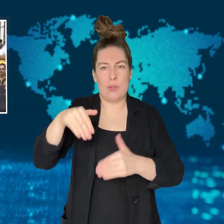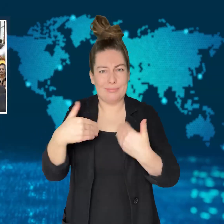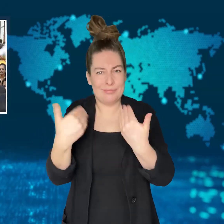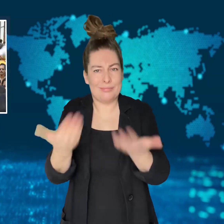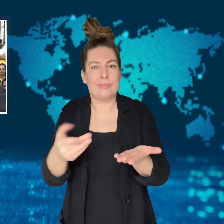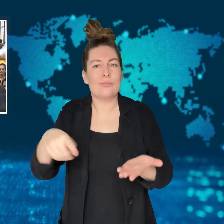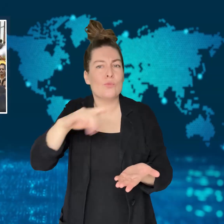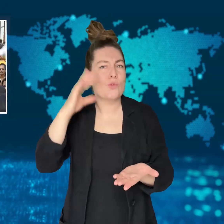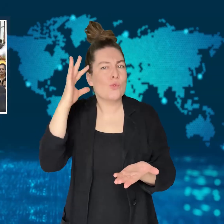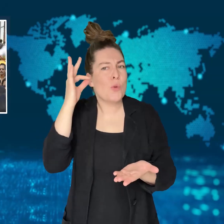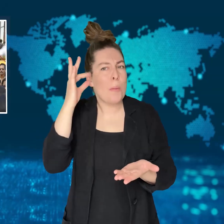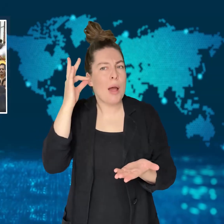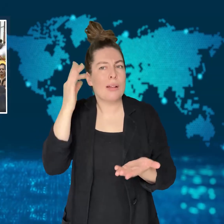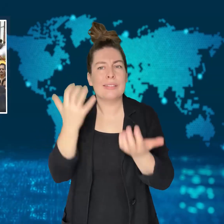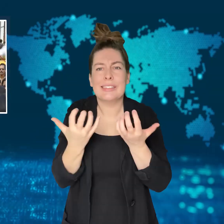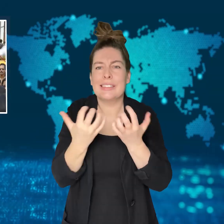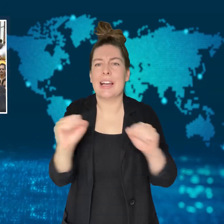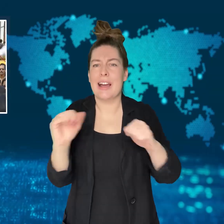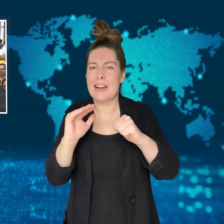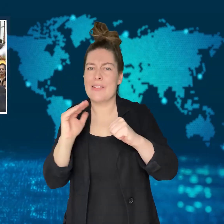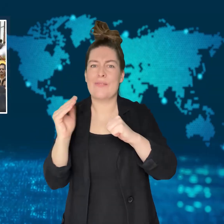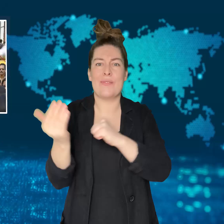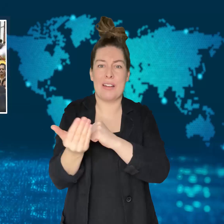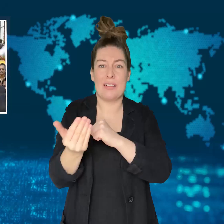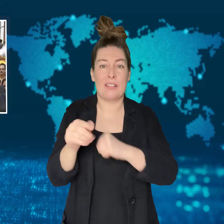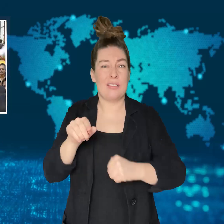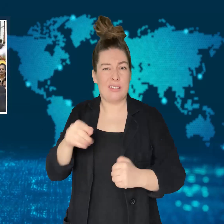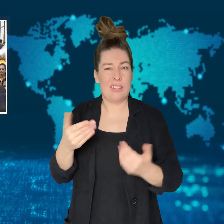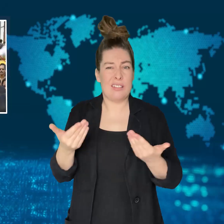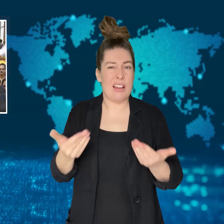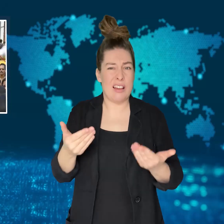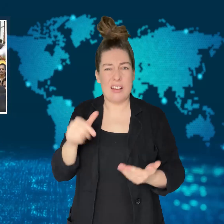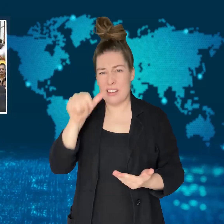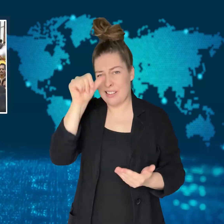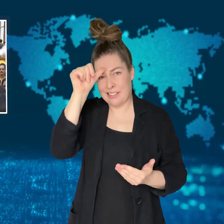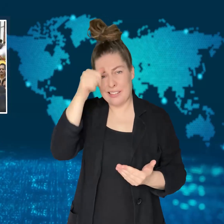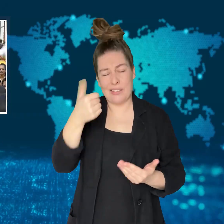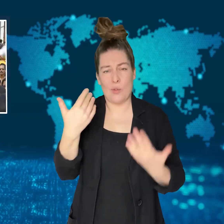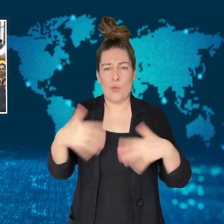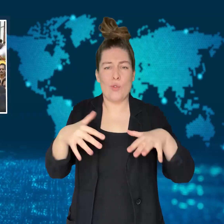demand higher levels of protection for